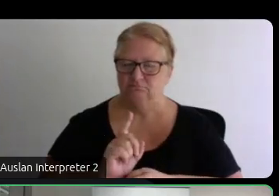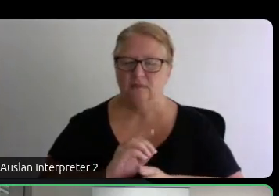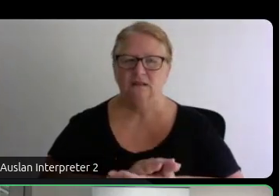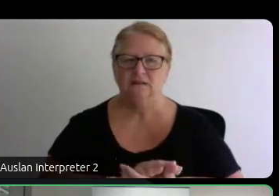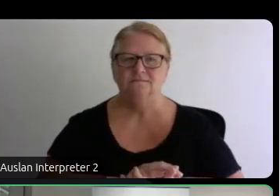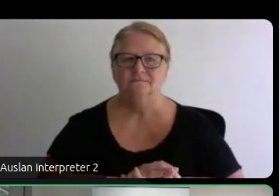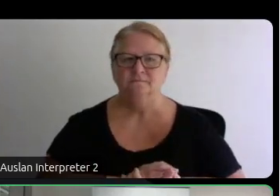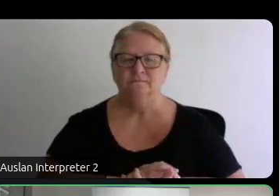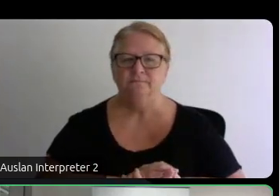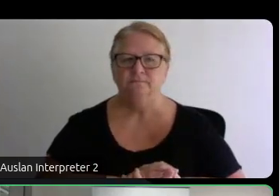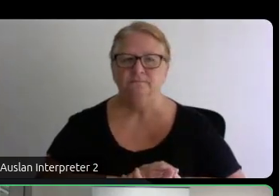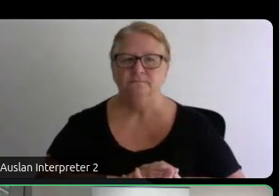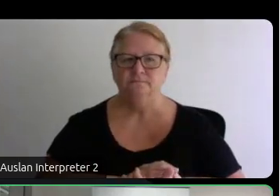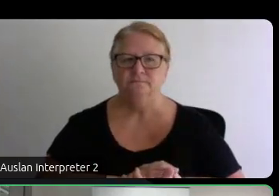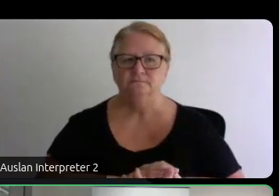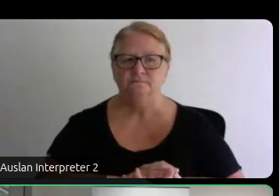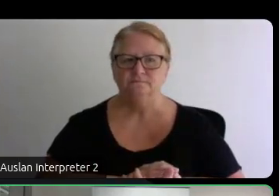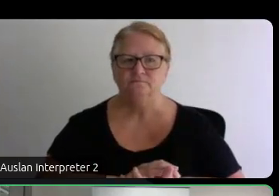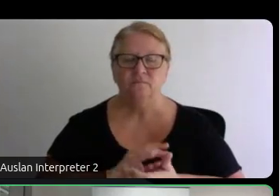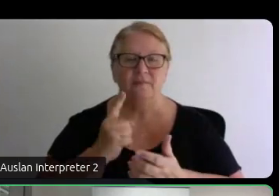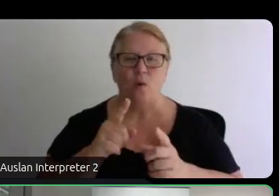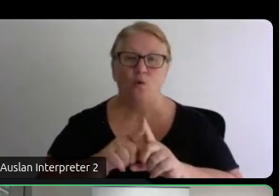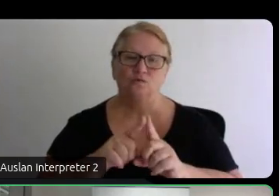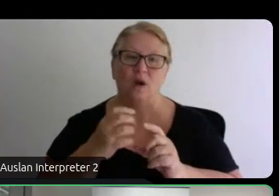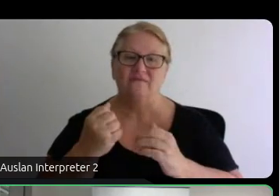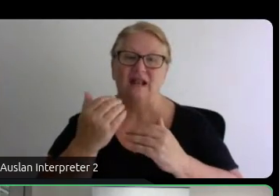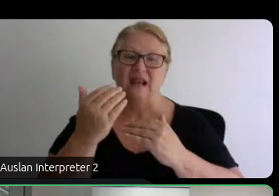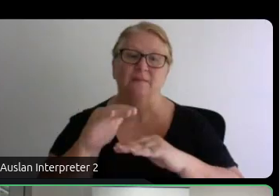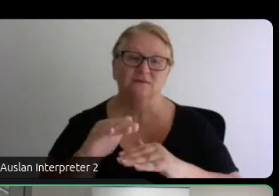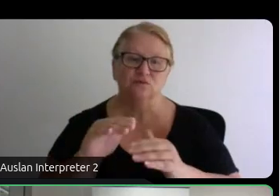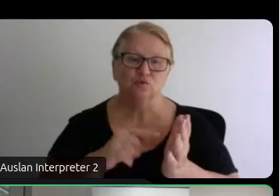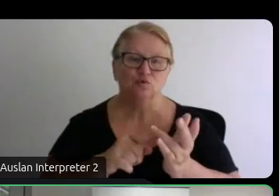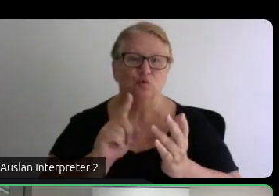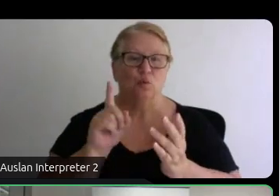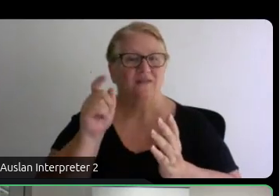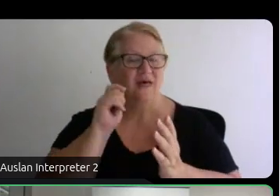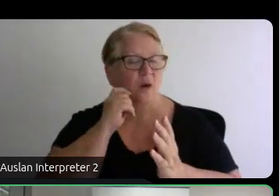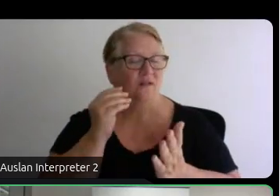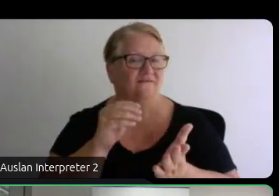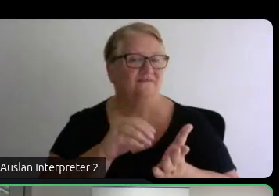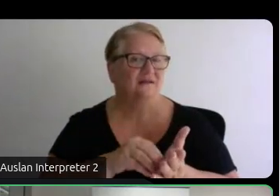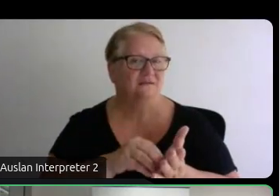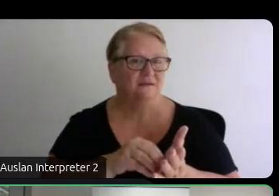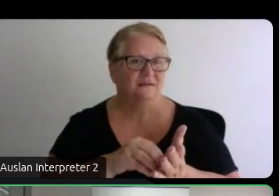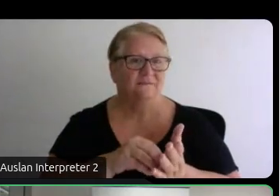uh there are limits to what the NDIS will fund if if a parent is because their disability is unable